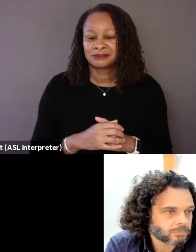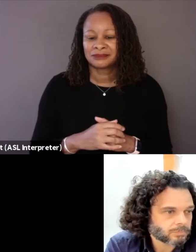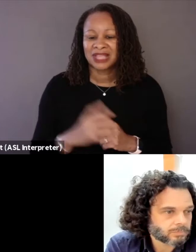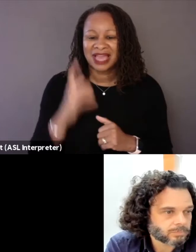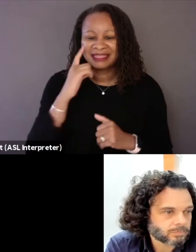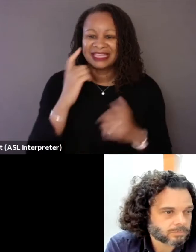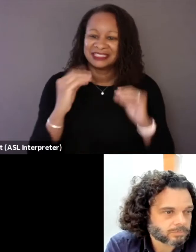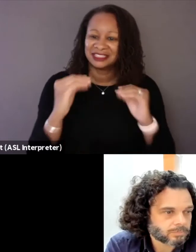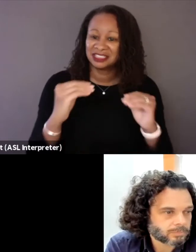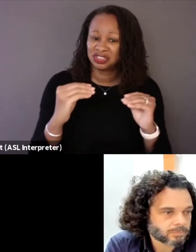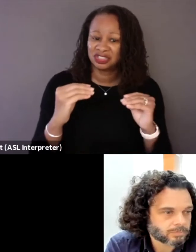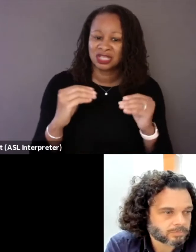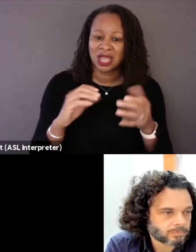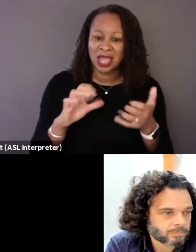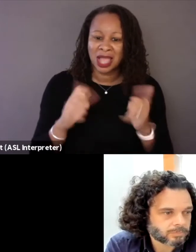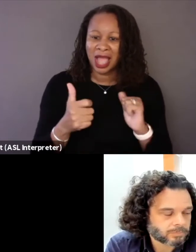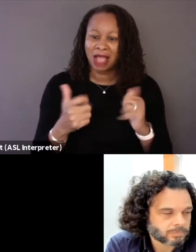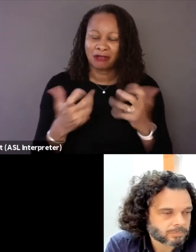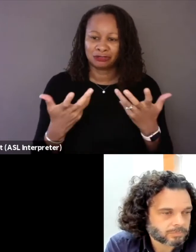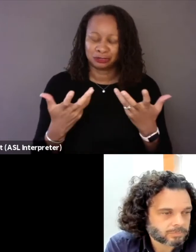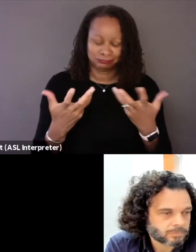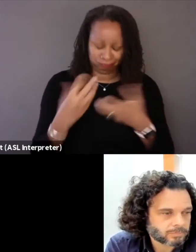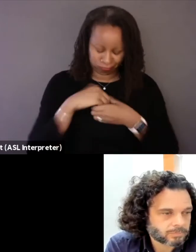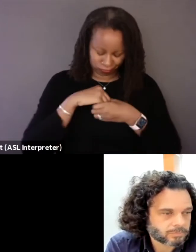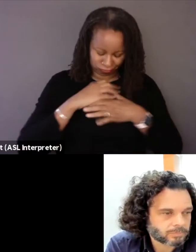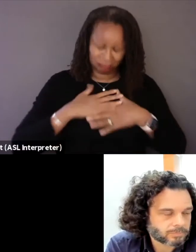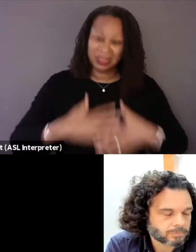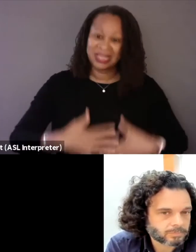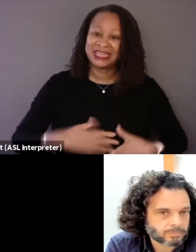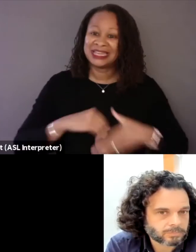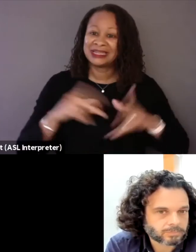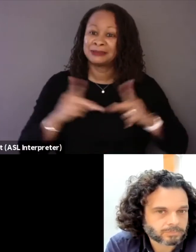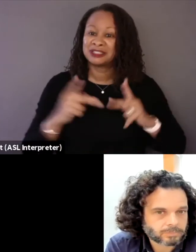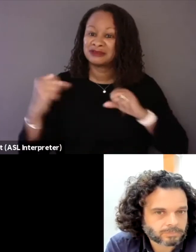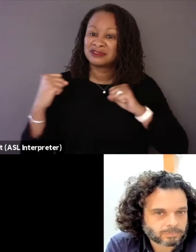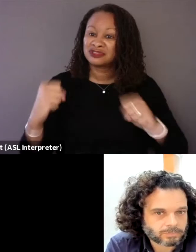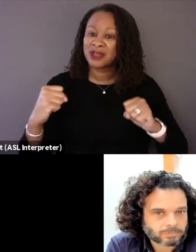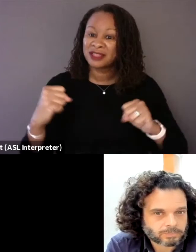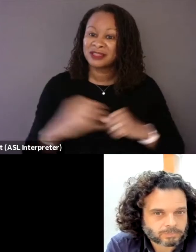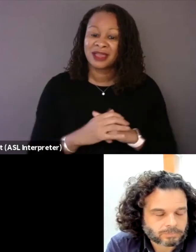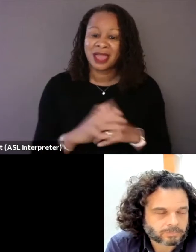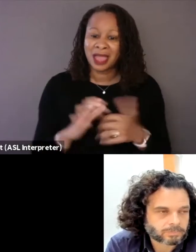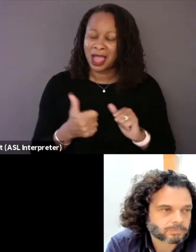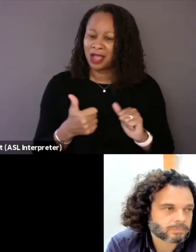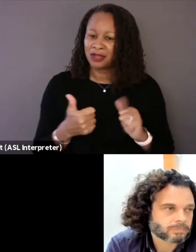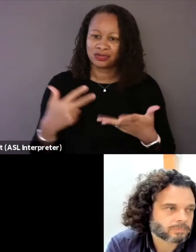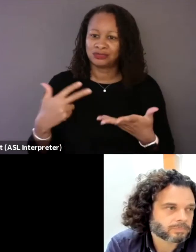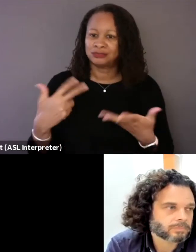how to inhabit your body as a position of strength. And that is how you hold yourself, It's how you